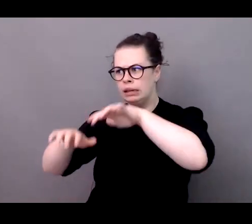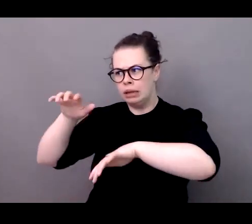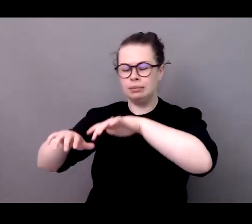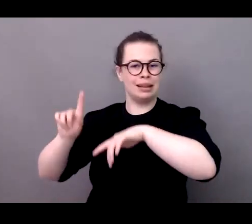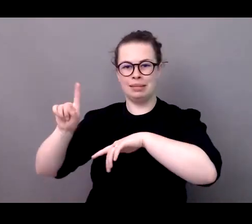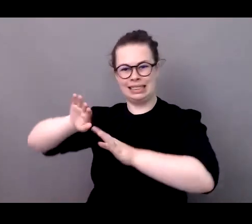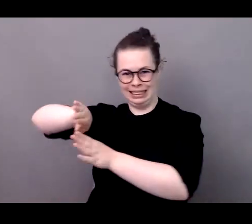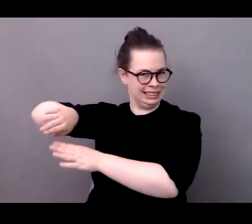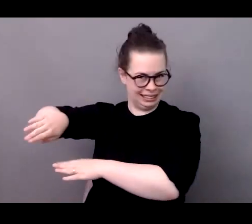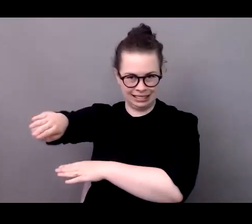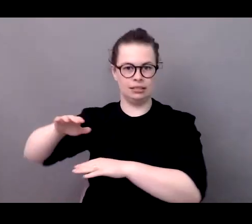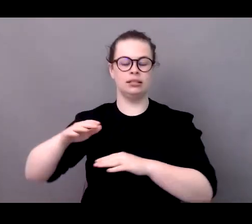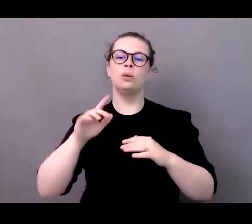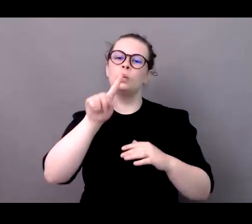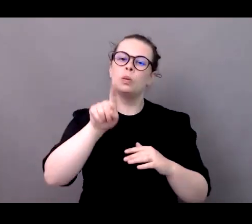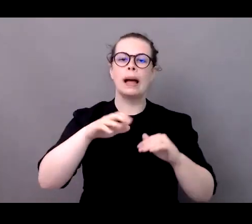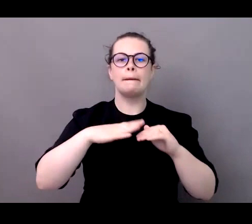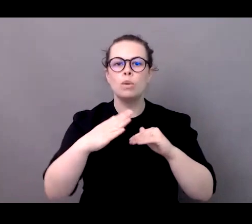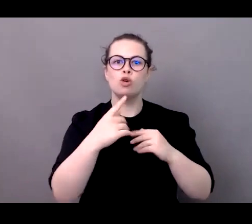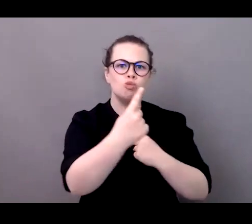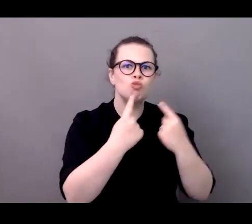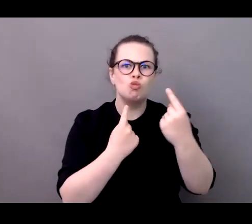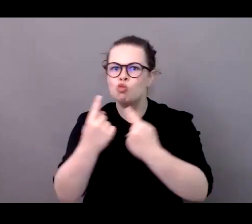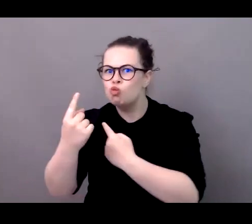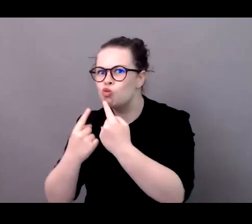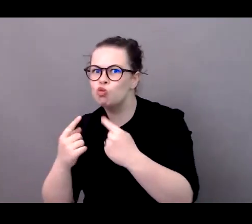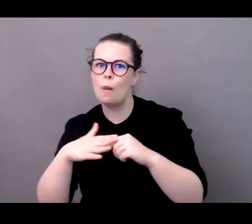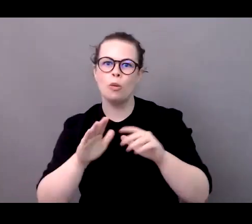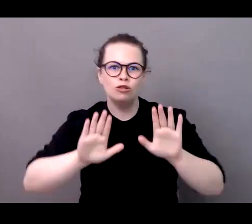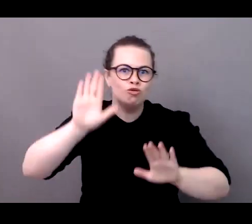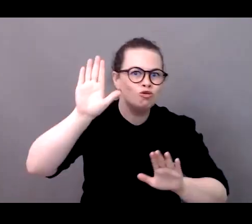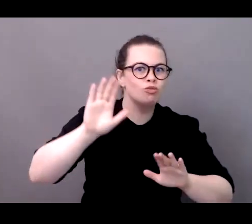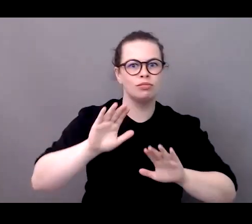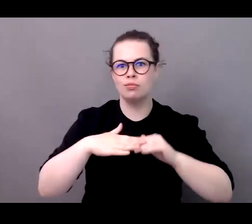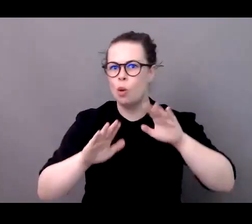given the interactive nature of the exercise. If it is accessible to you, you can ask the question